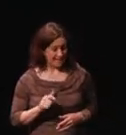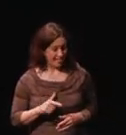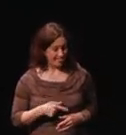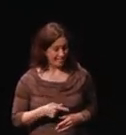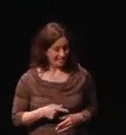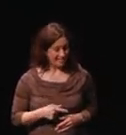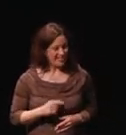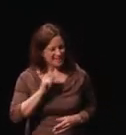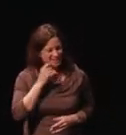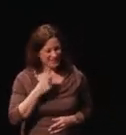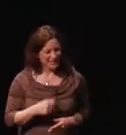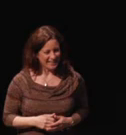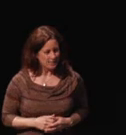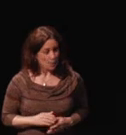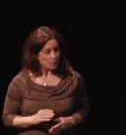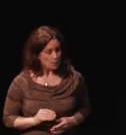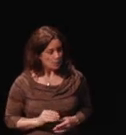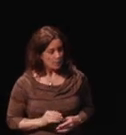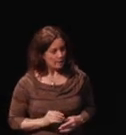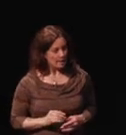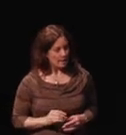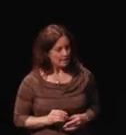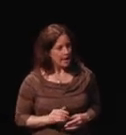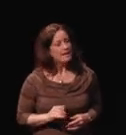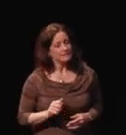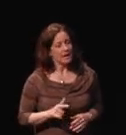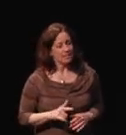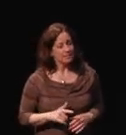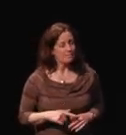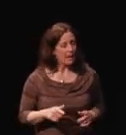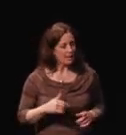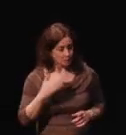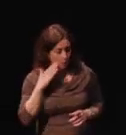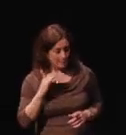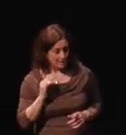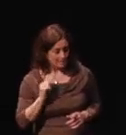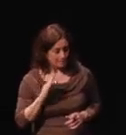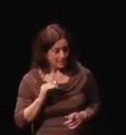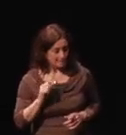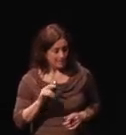You were worrying about looking professional, but don't worry about it.